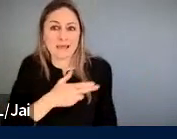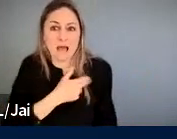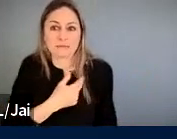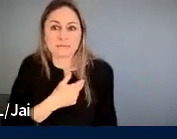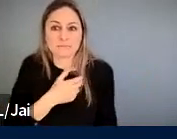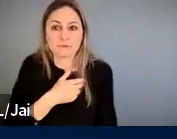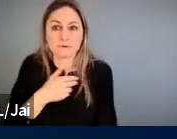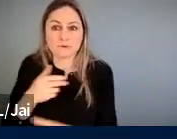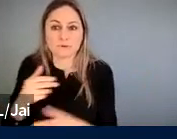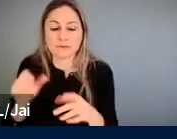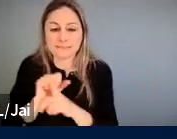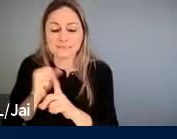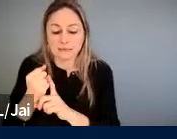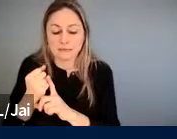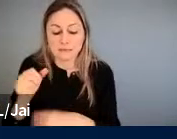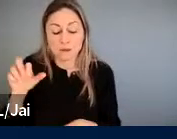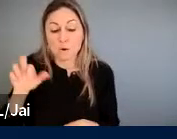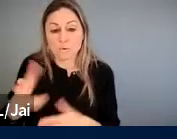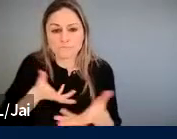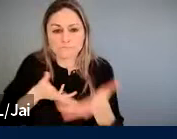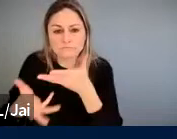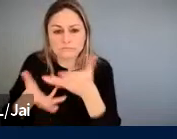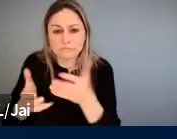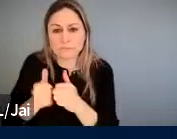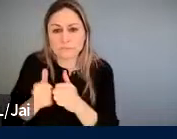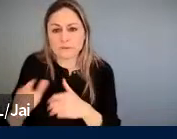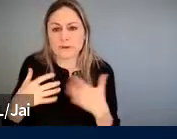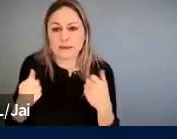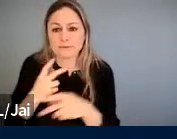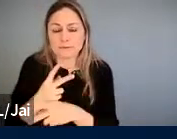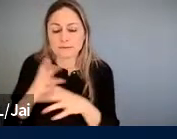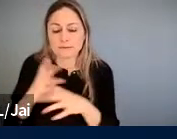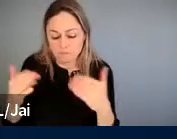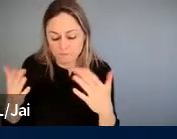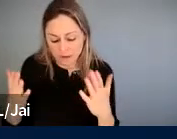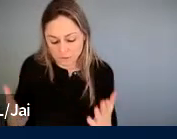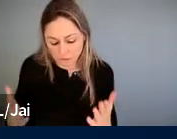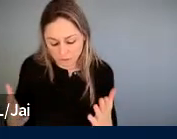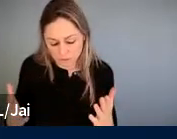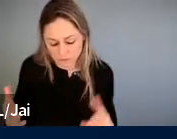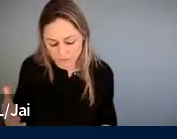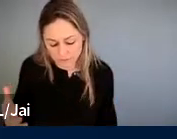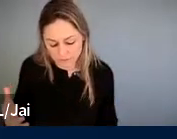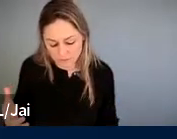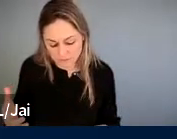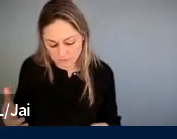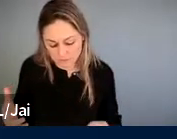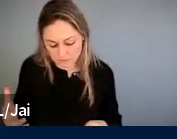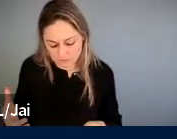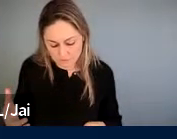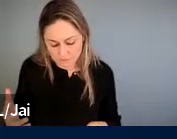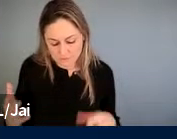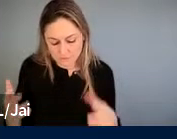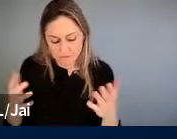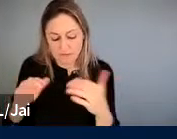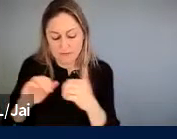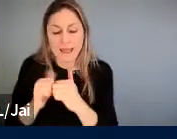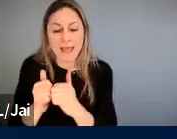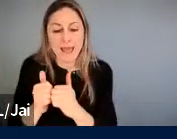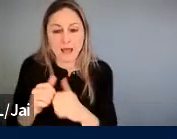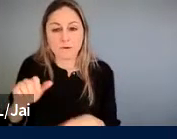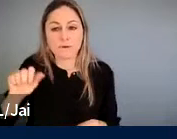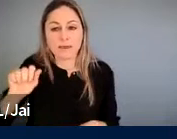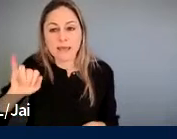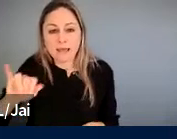and/or interacting with your healthcare providers to see how AI and what other supports you may have